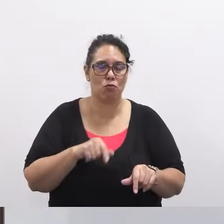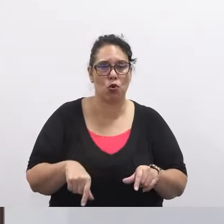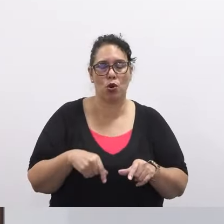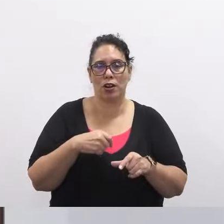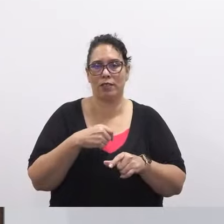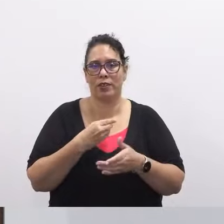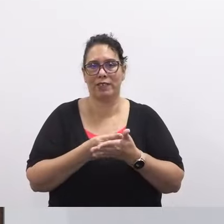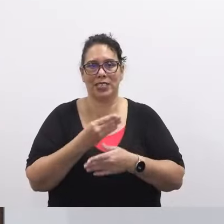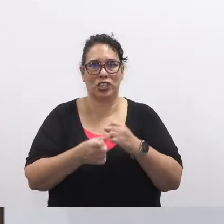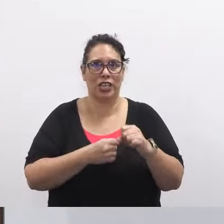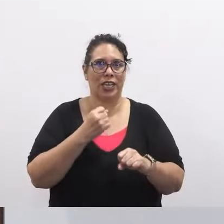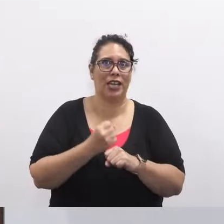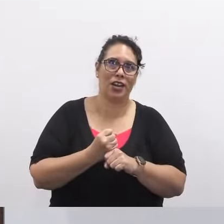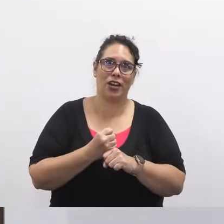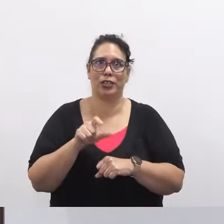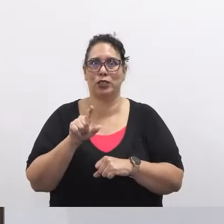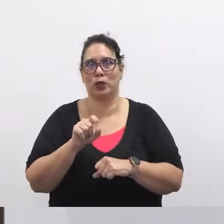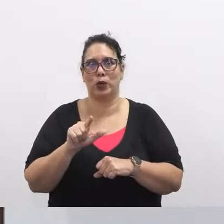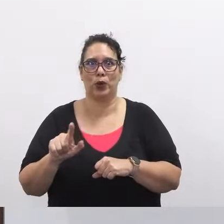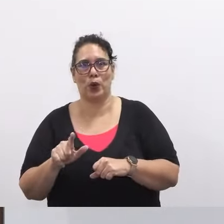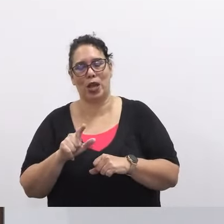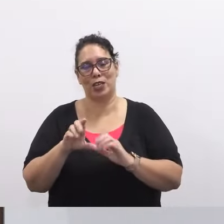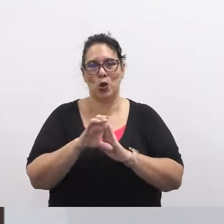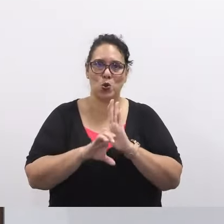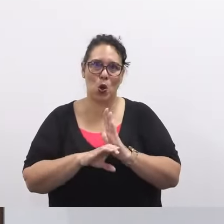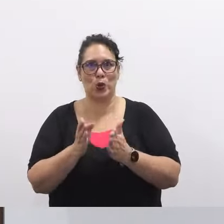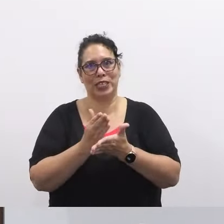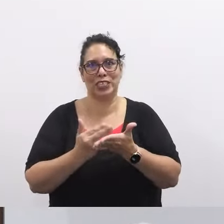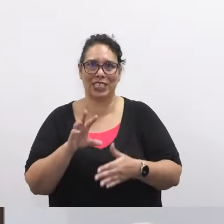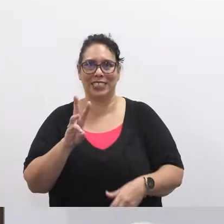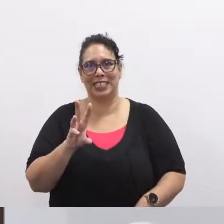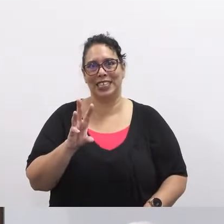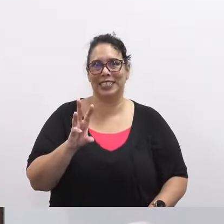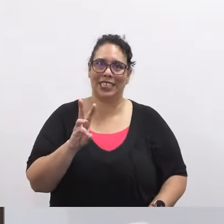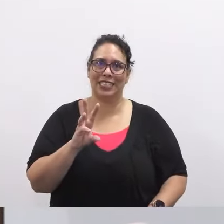reportable fees report code section 66006 and 66001.